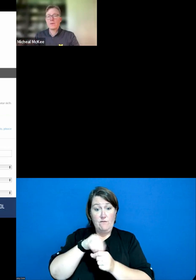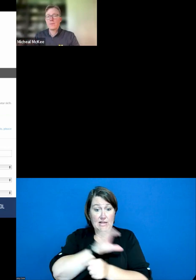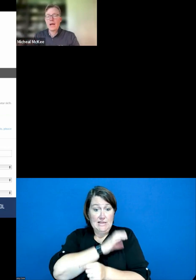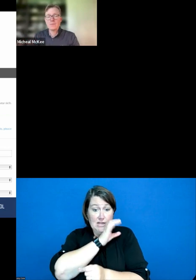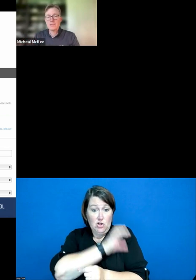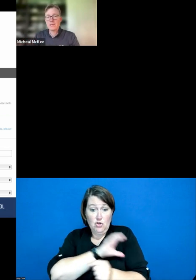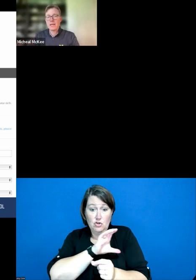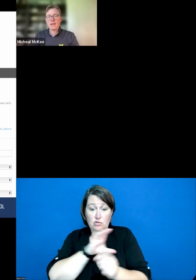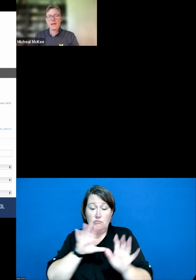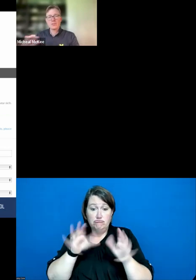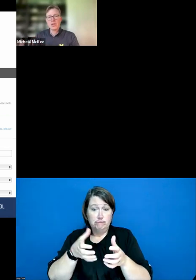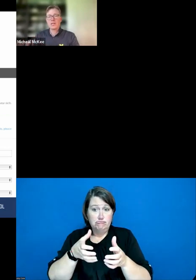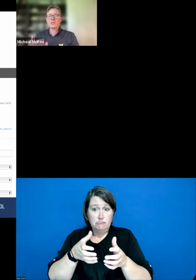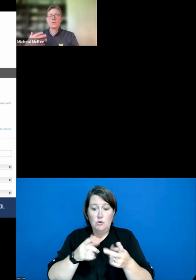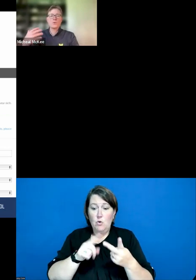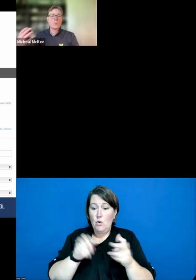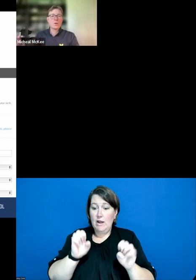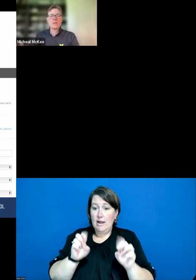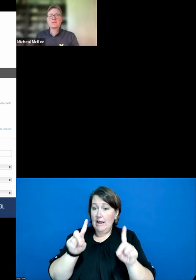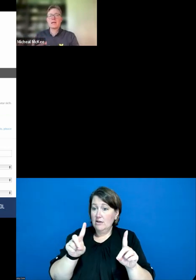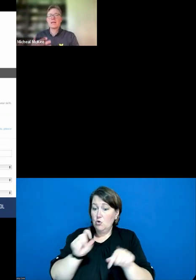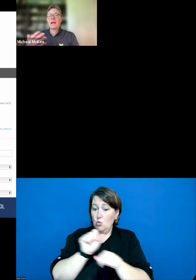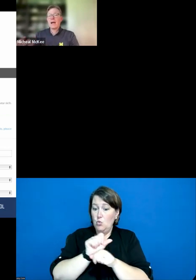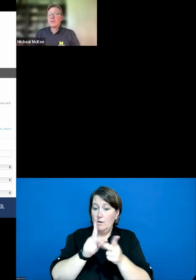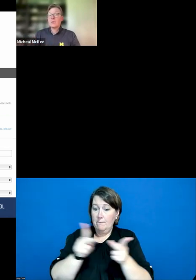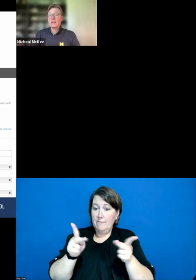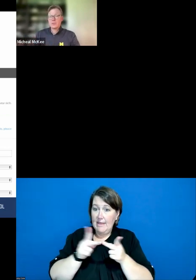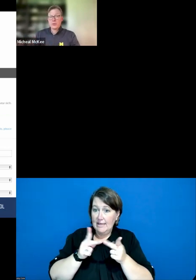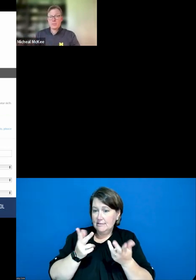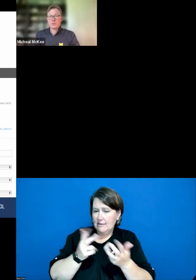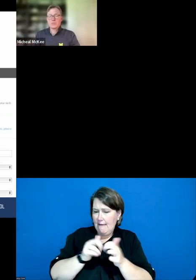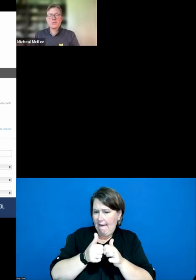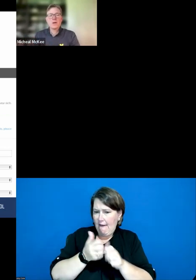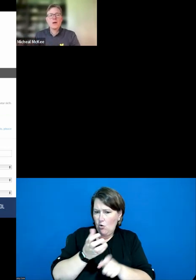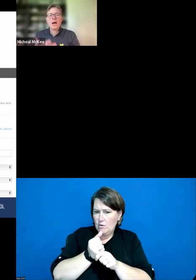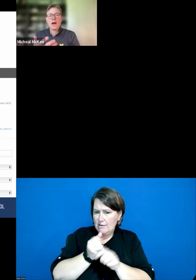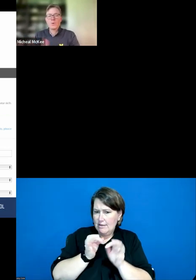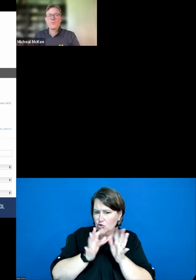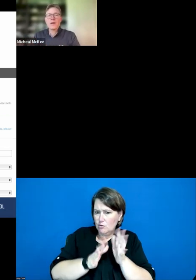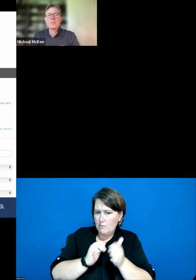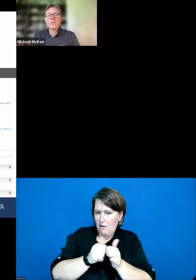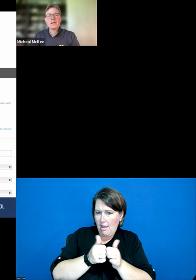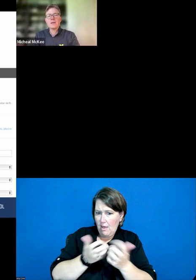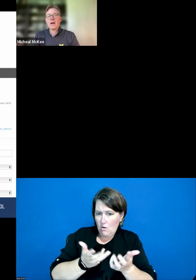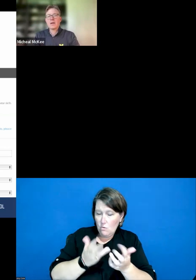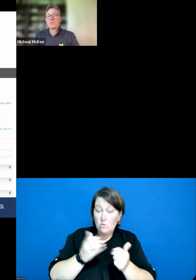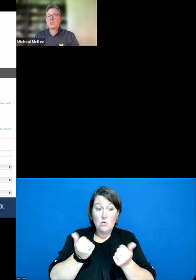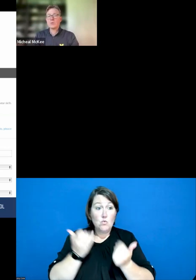perhaps in a educational workplace setting, how do you get interpreters? I would recommend to